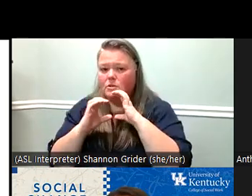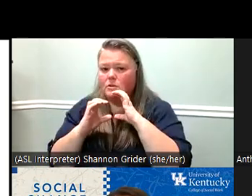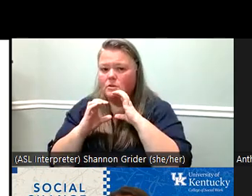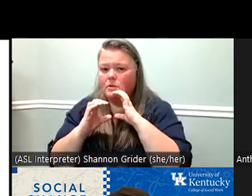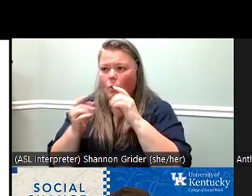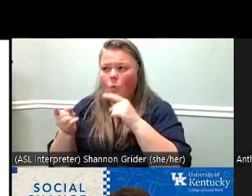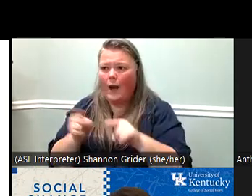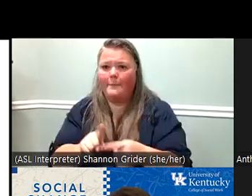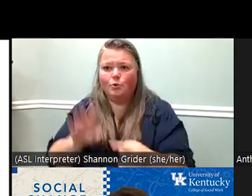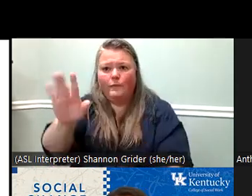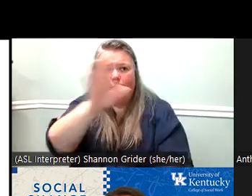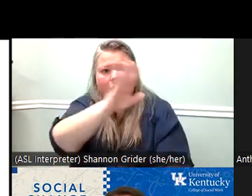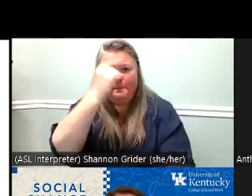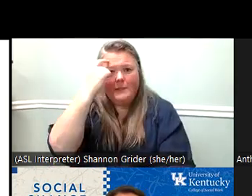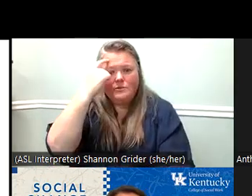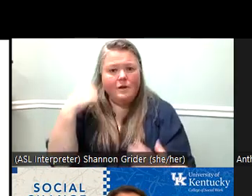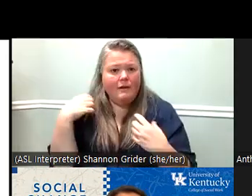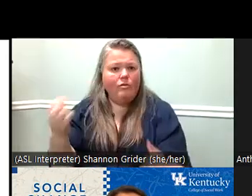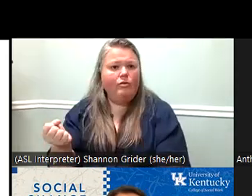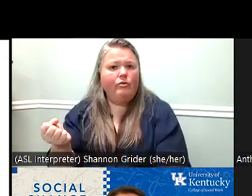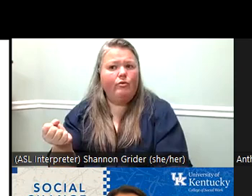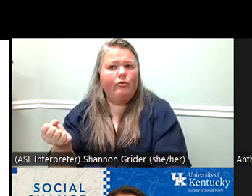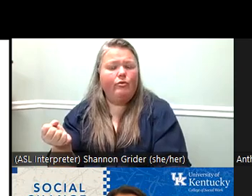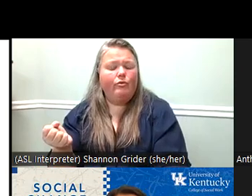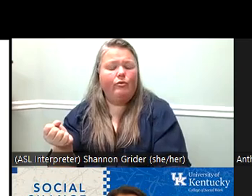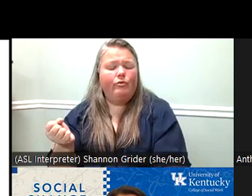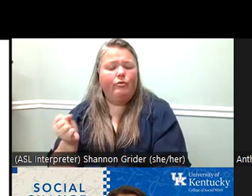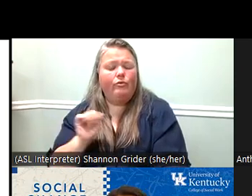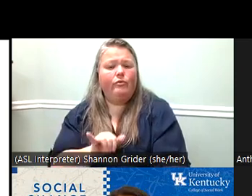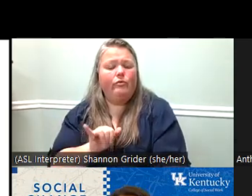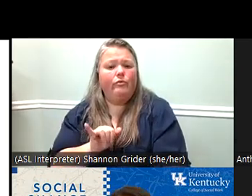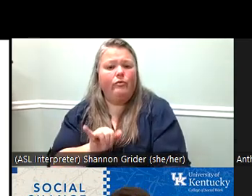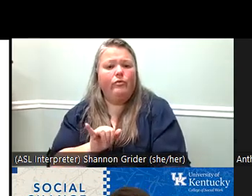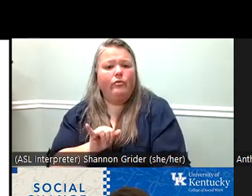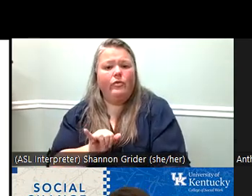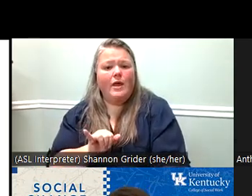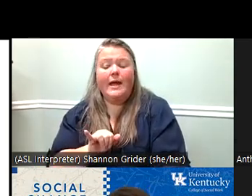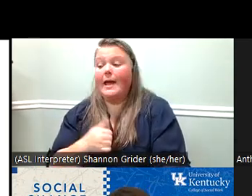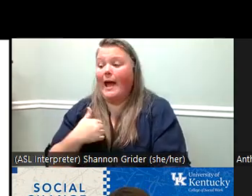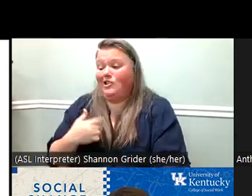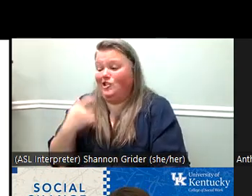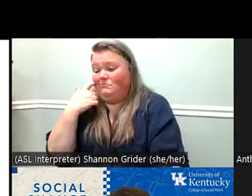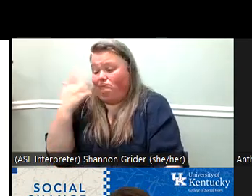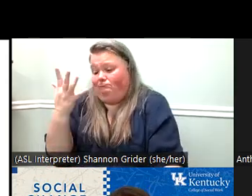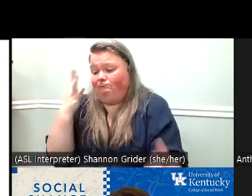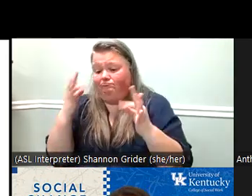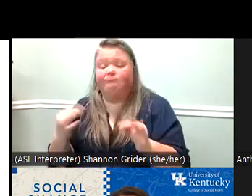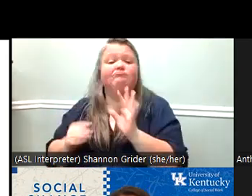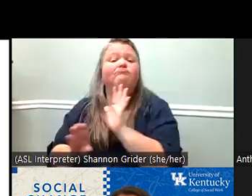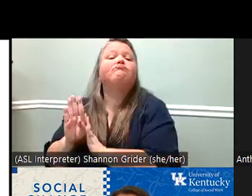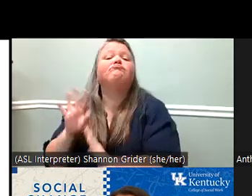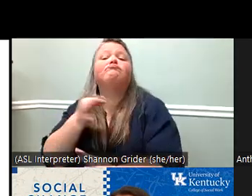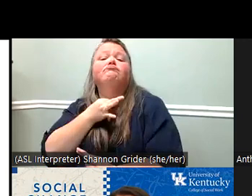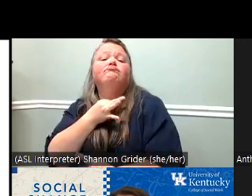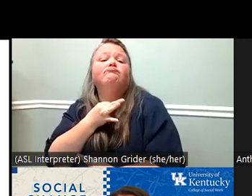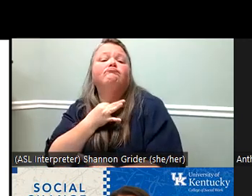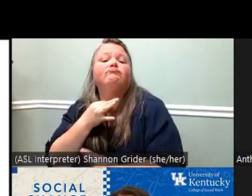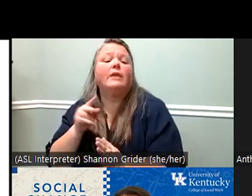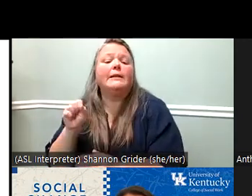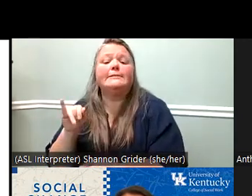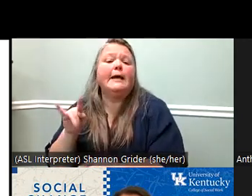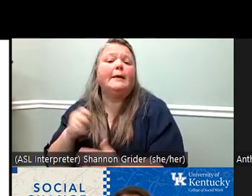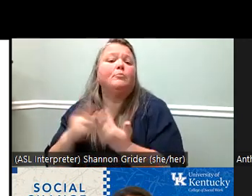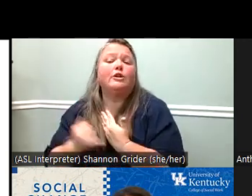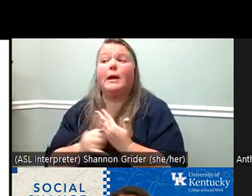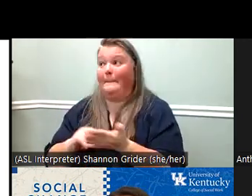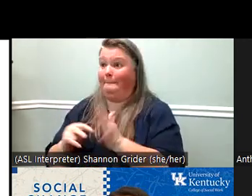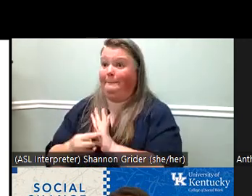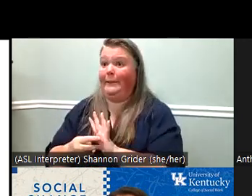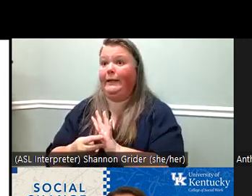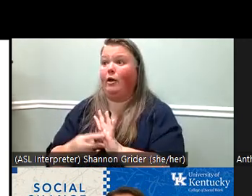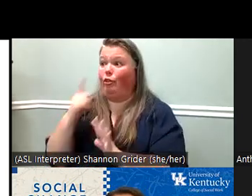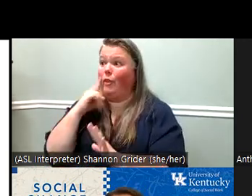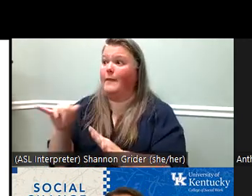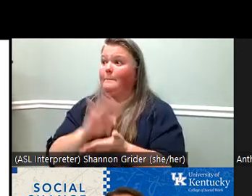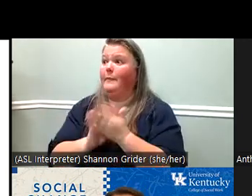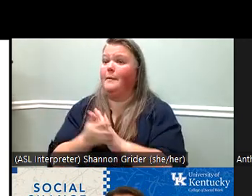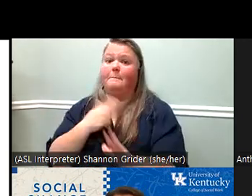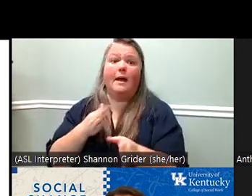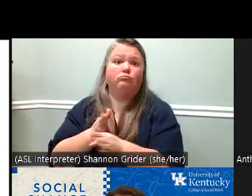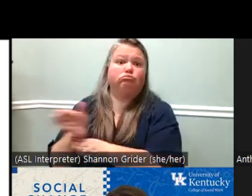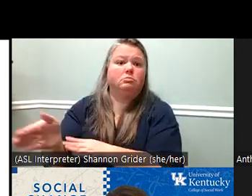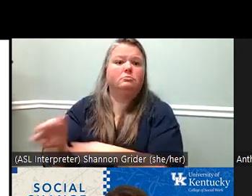LOOK AT WHAT WAS GOING ON FOR PEOPLE WITH HEARING LOSS AS THEY WERE FACING CONVERSATIONS WITH MASKED INDIVIDUALS, THAT WHEN THEY HAD TO HAVE MASKED COMMUNICATION